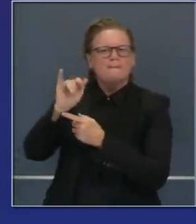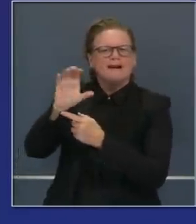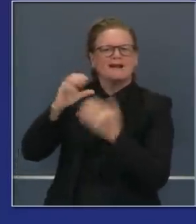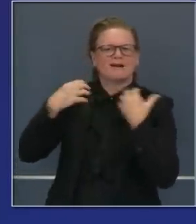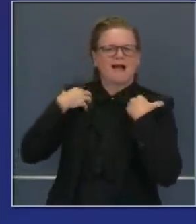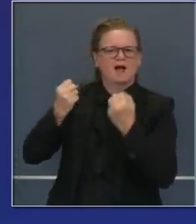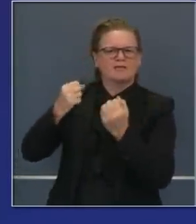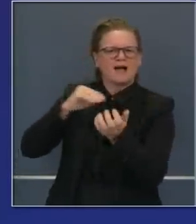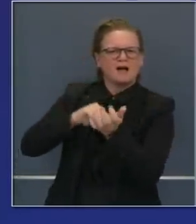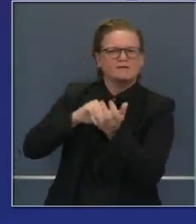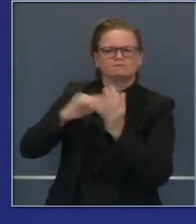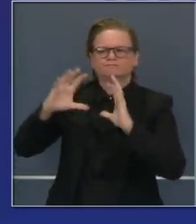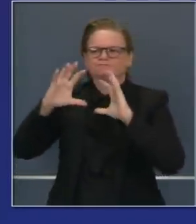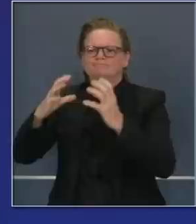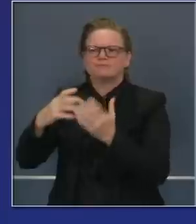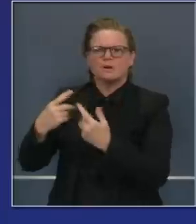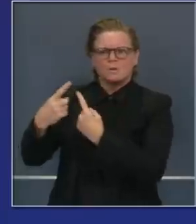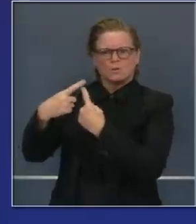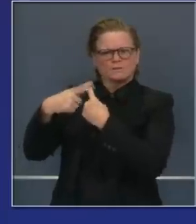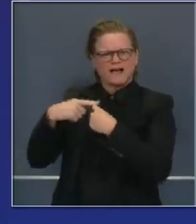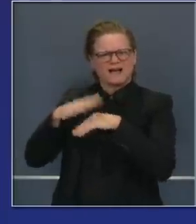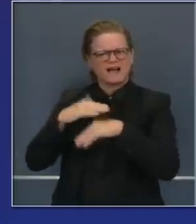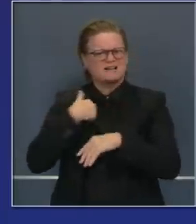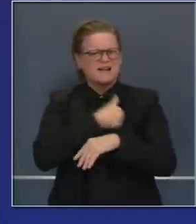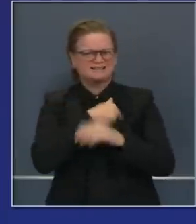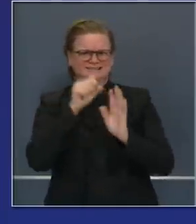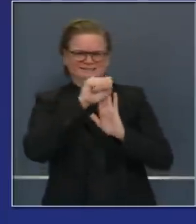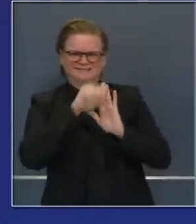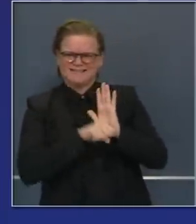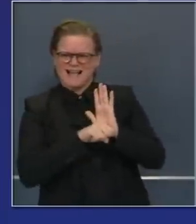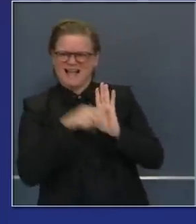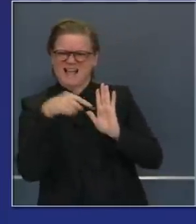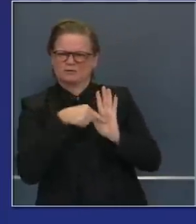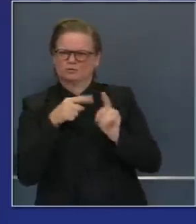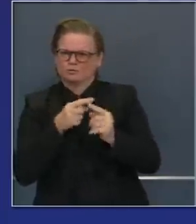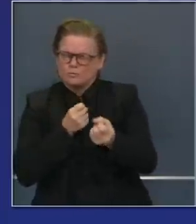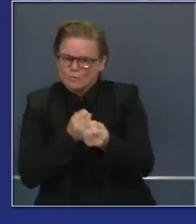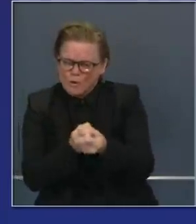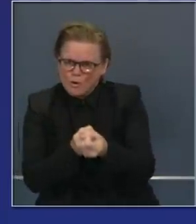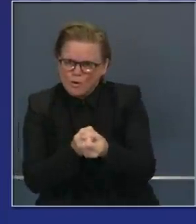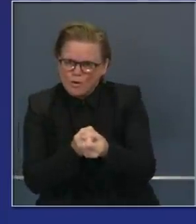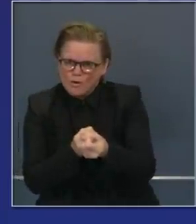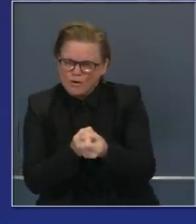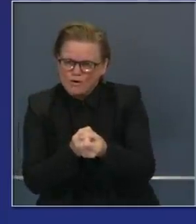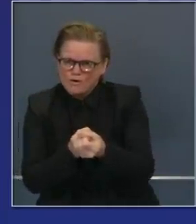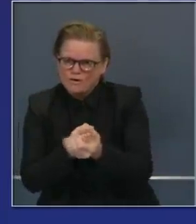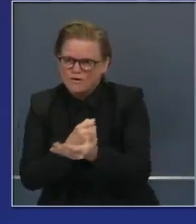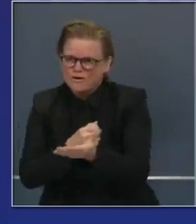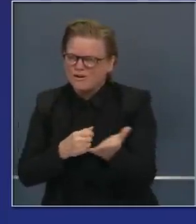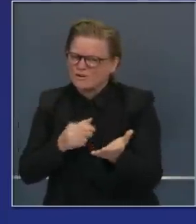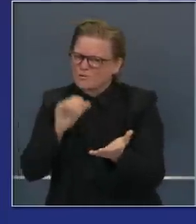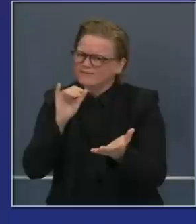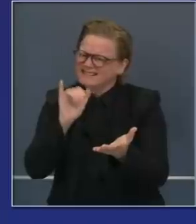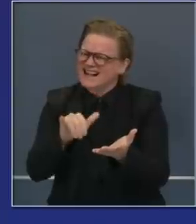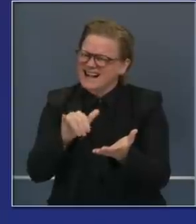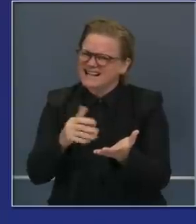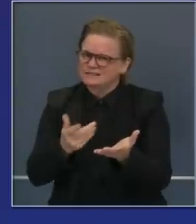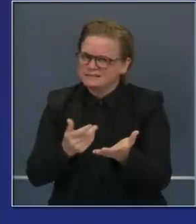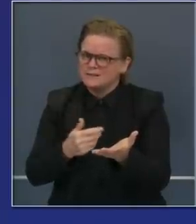OUR TEAM IN TERMS OF WHAT THEY ARE EXPECTING AND HOPING FOR FROM THE STATE. THEY ARE FAMILIAR WITH SOME OF